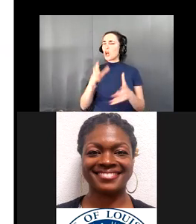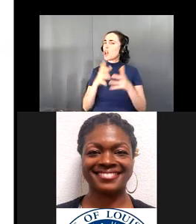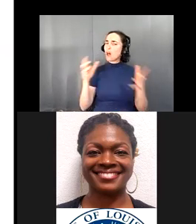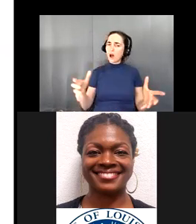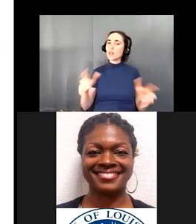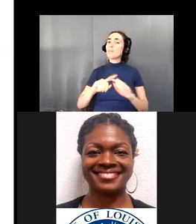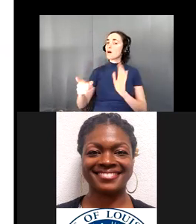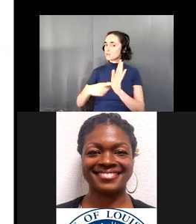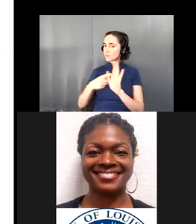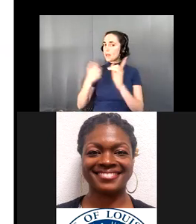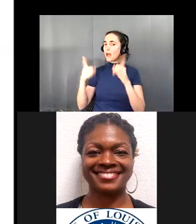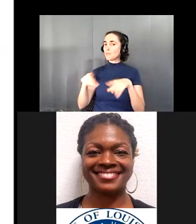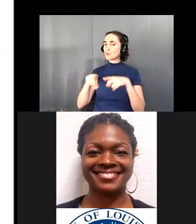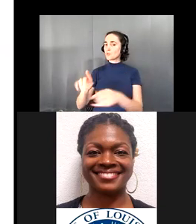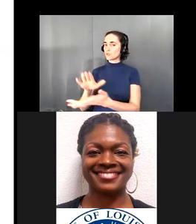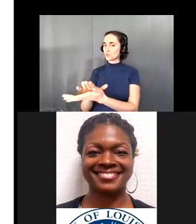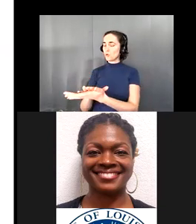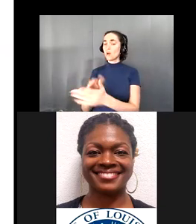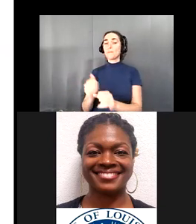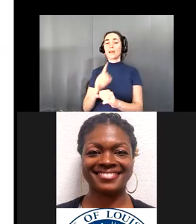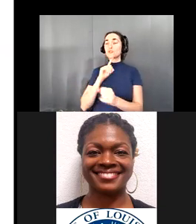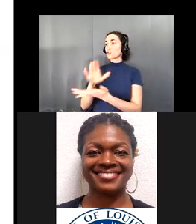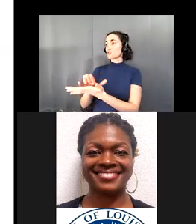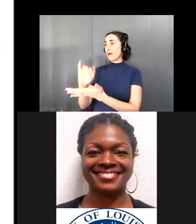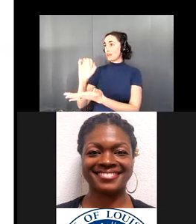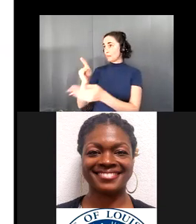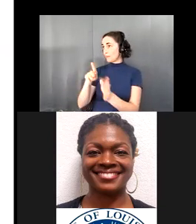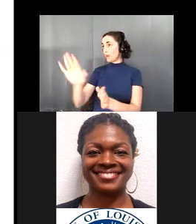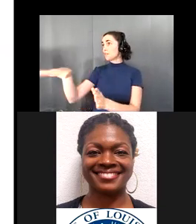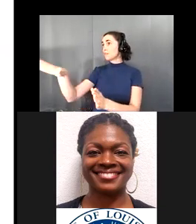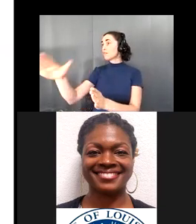16:19:00 So make sure that they know that in the IP plan that your child or your student,